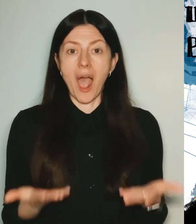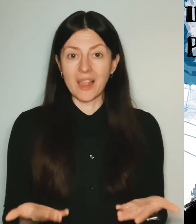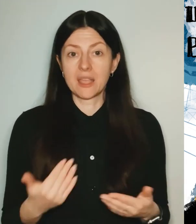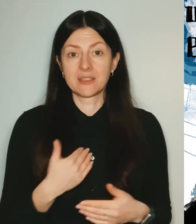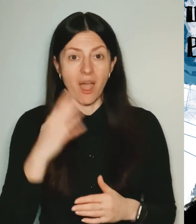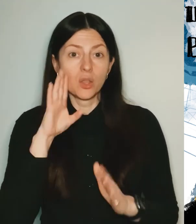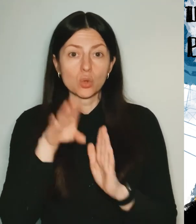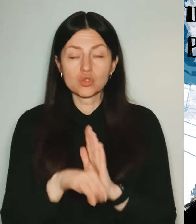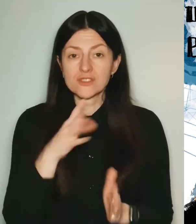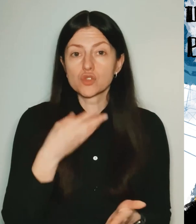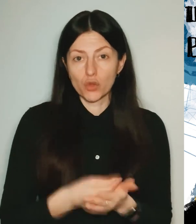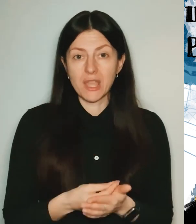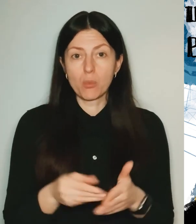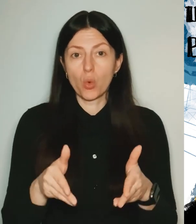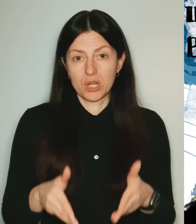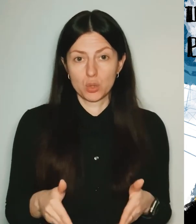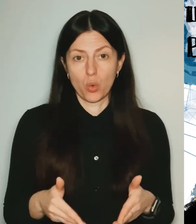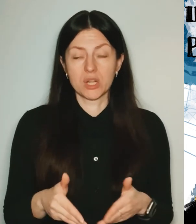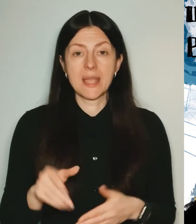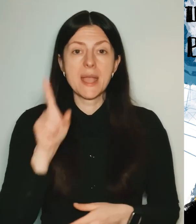but I sleep in my hallway.